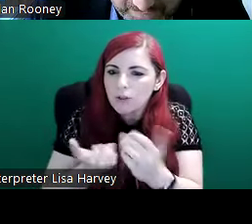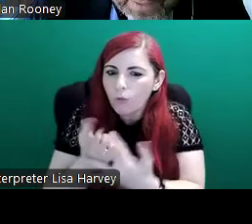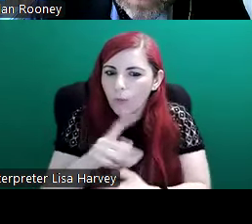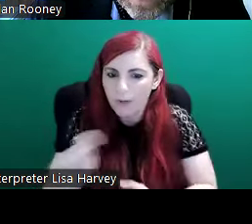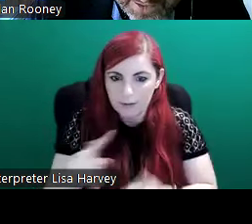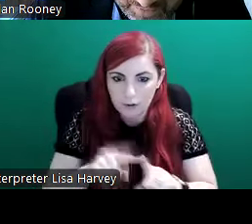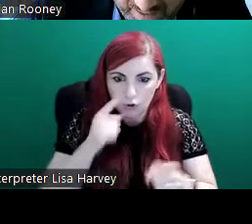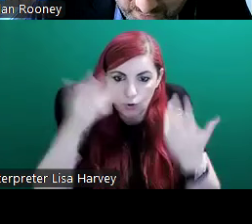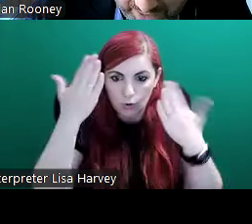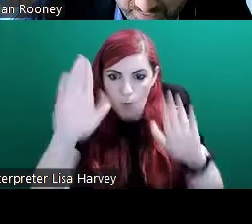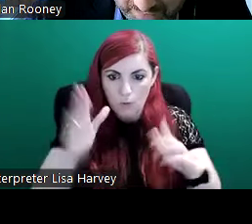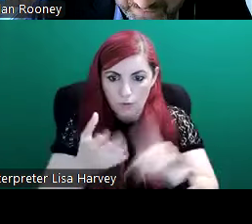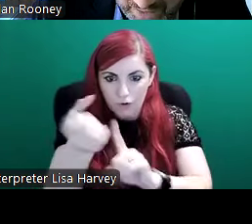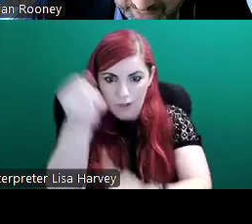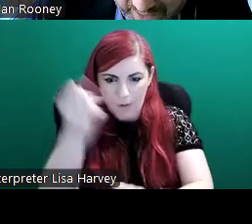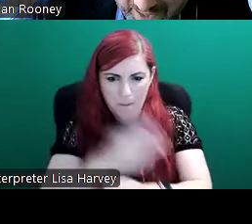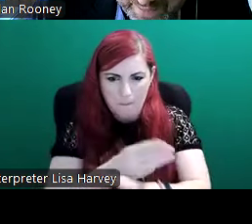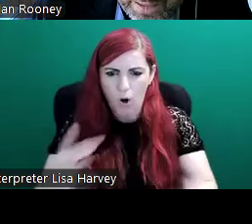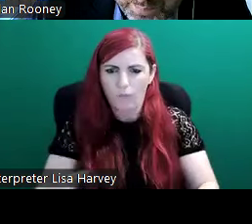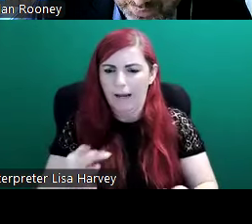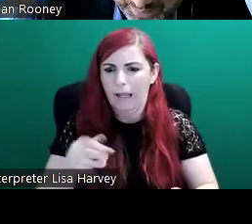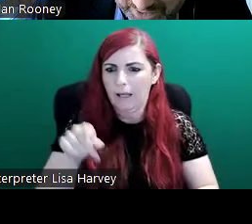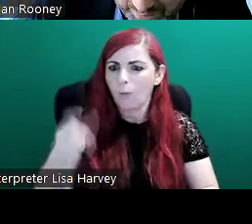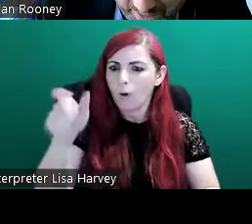perfectly in this regard when he wrote the following about a comparable picture by